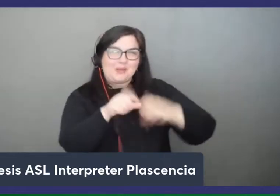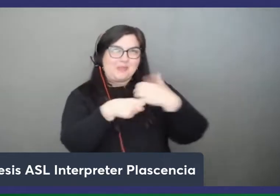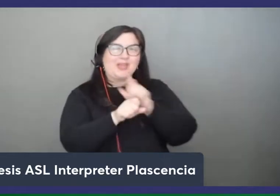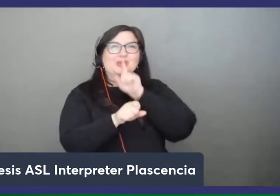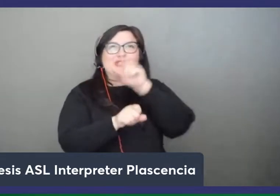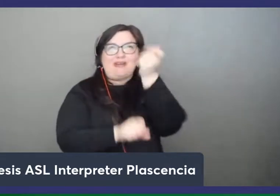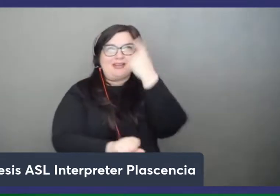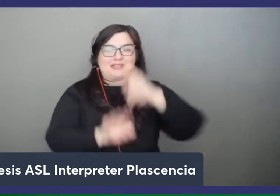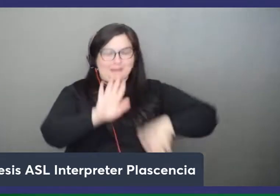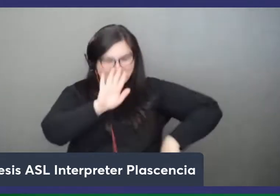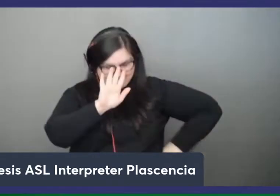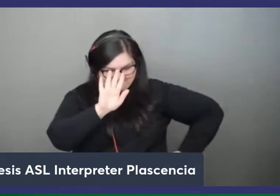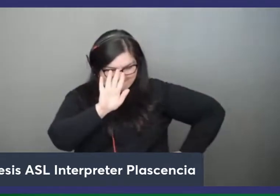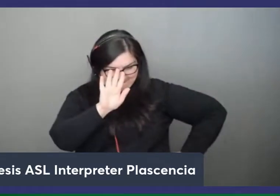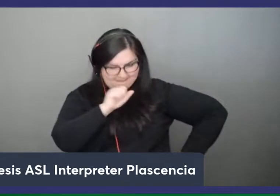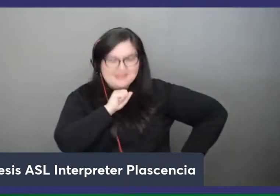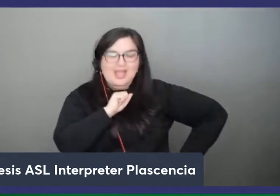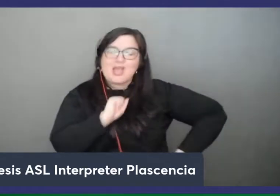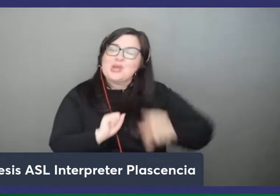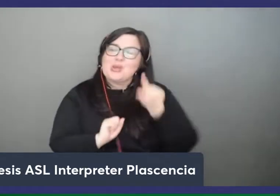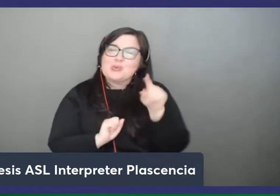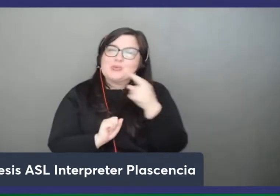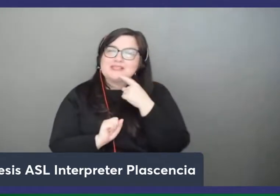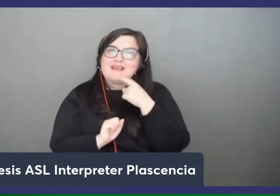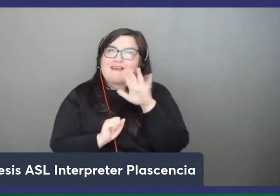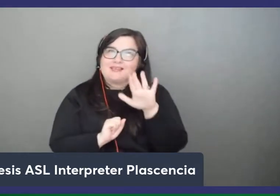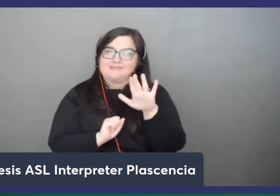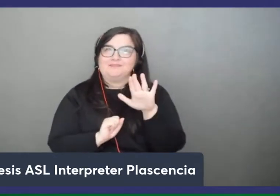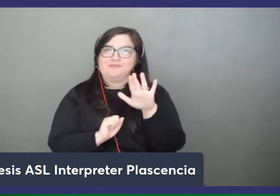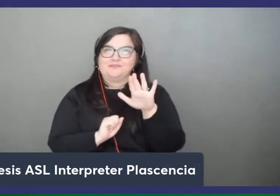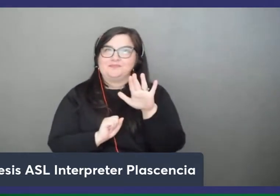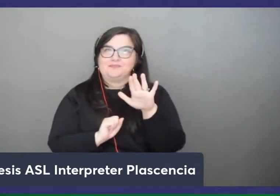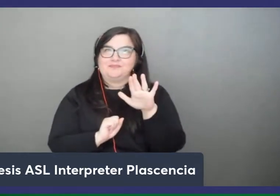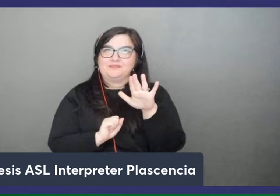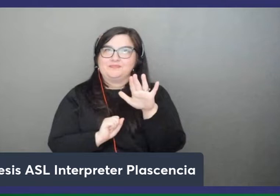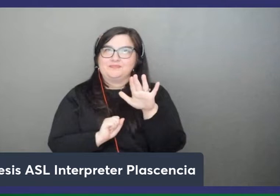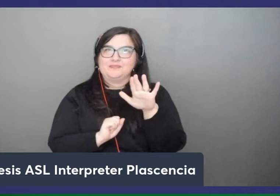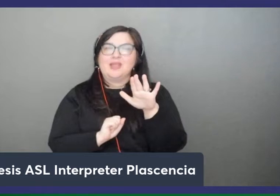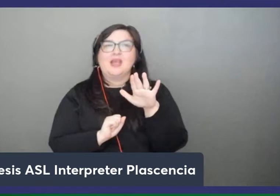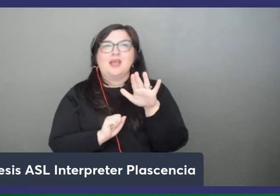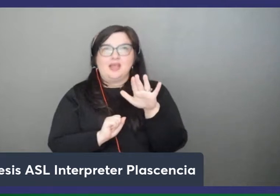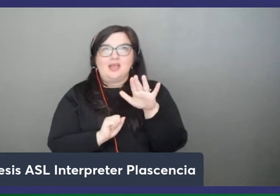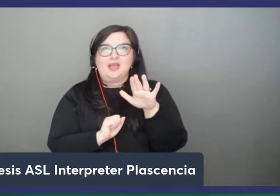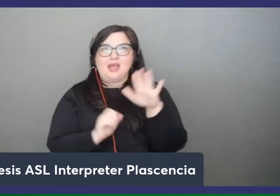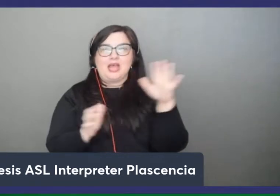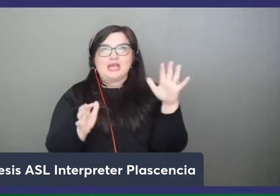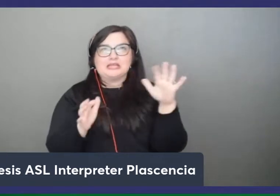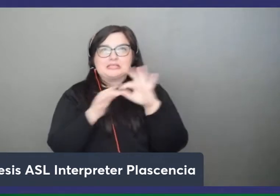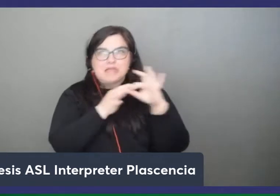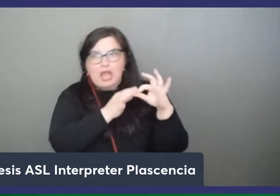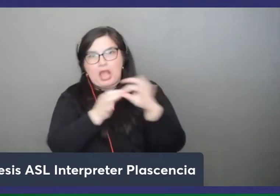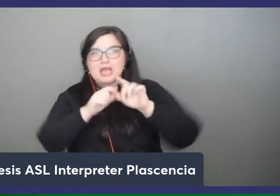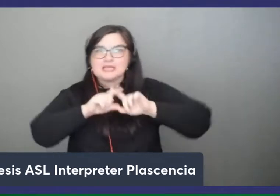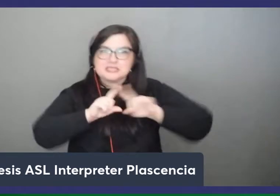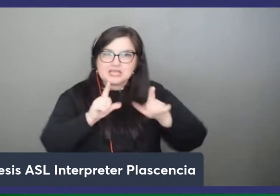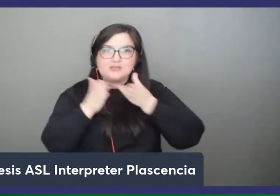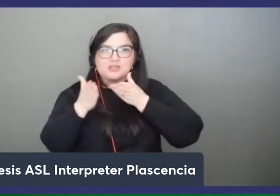So you're saying that instead of tying different services together to make a feature,